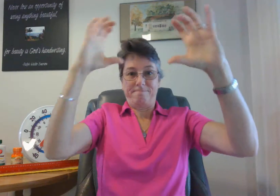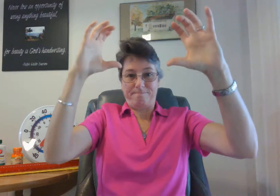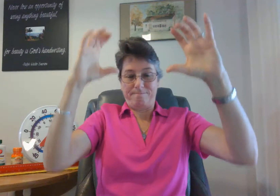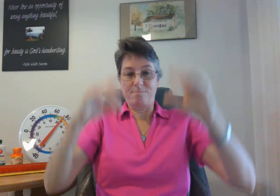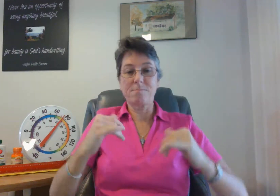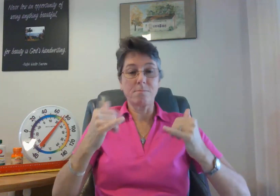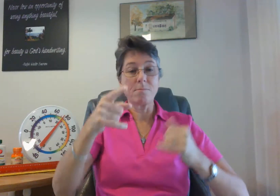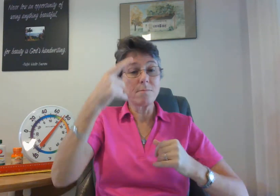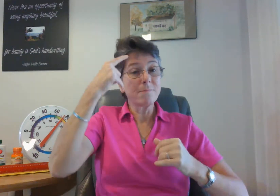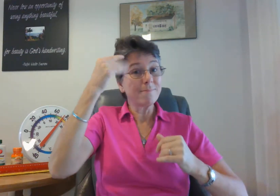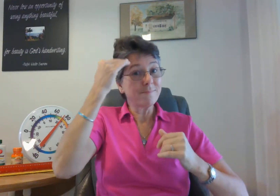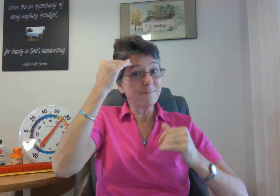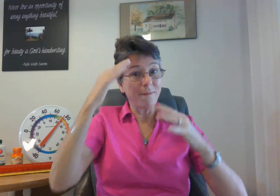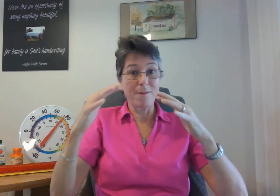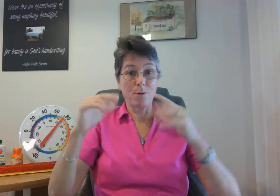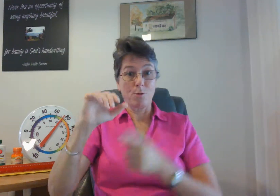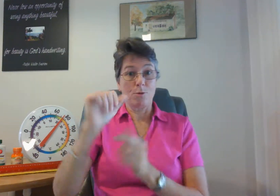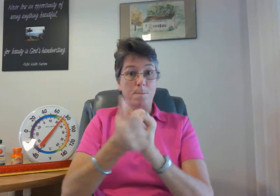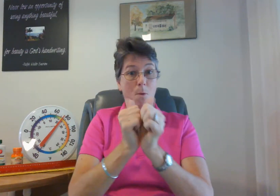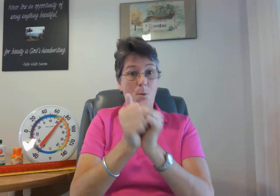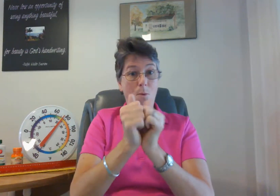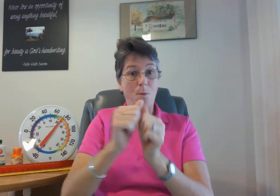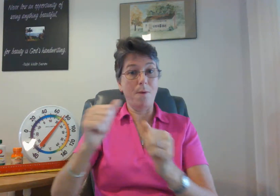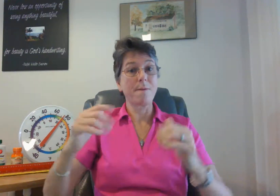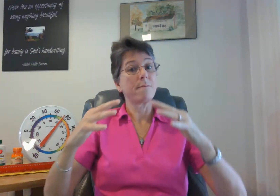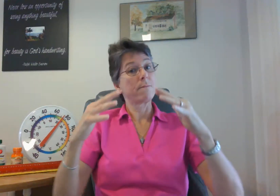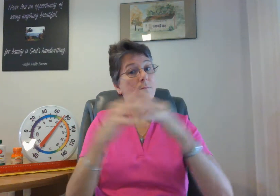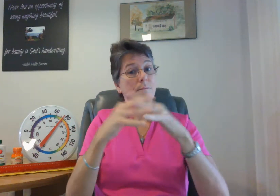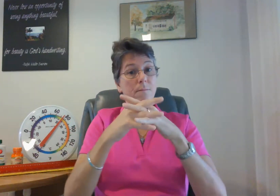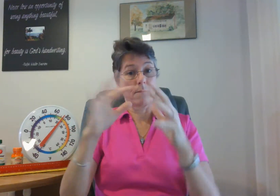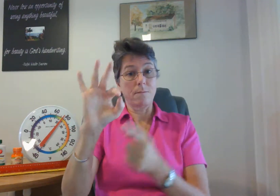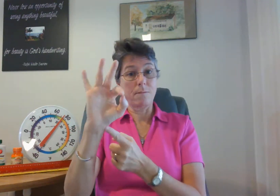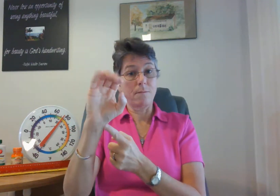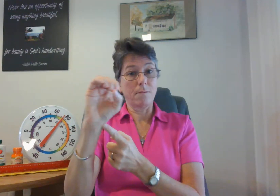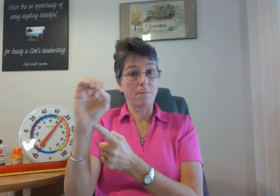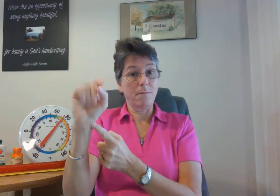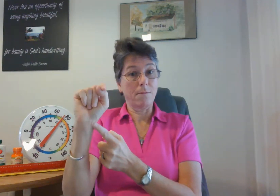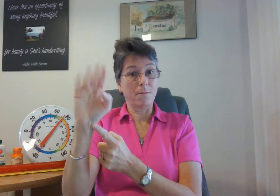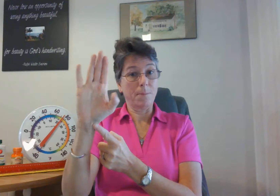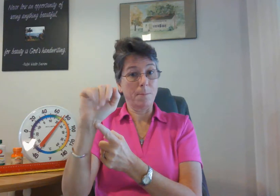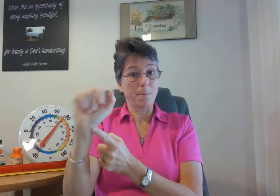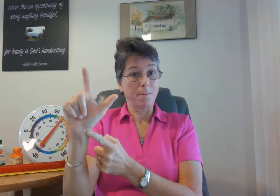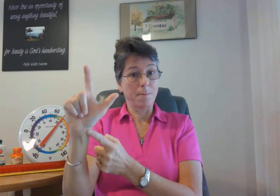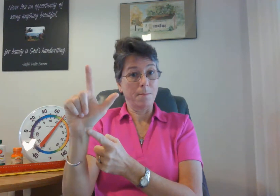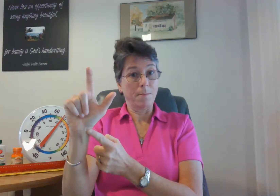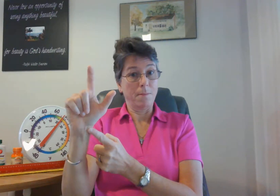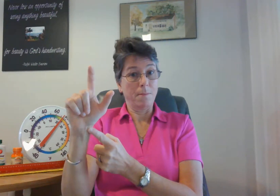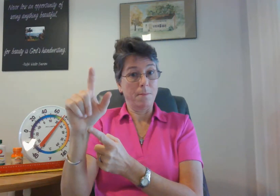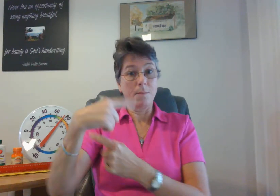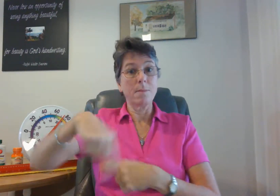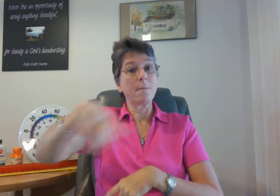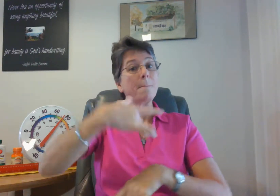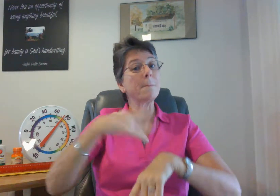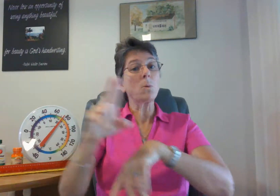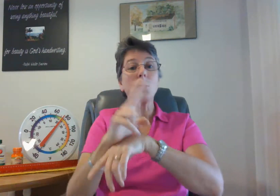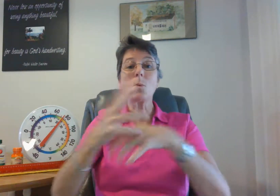Look at the word, gallon. That is gallon. Meanwhile, soda has the word liter on it. Why is that so? Oh yes, here is the answer. It is because milk is not something we sell to other countries. It is because milk will become old real fast and will taste terribly. This is why we use gallons here in America, which is a part of the British system.